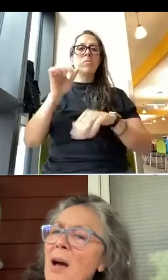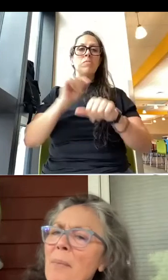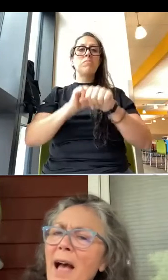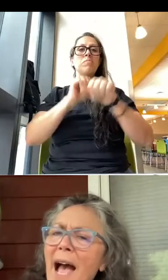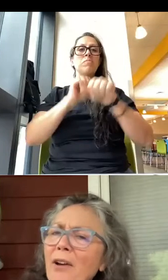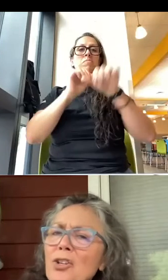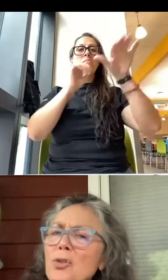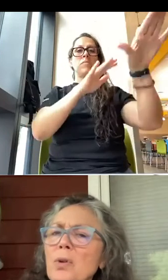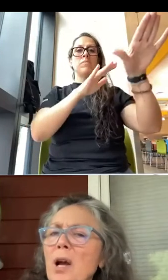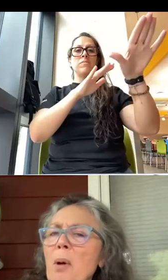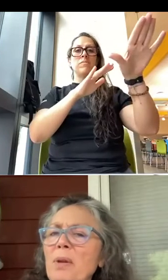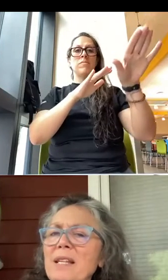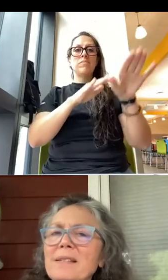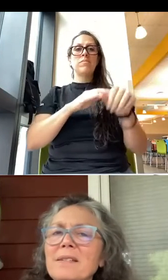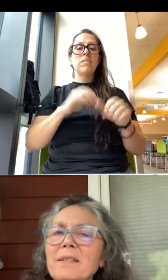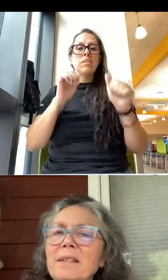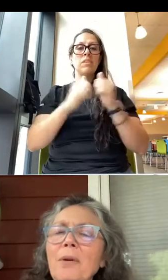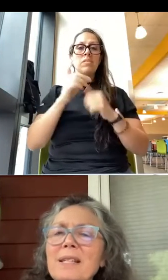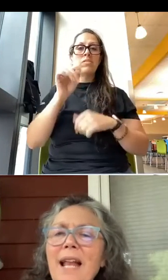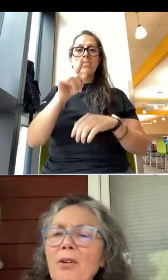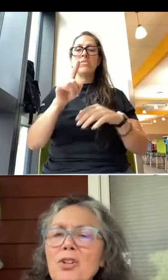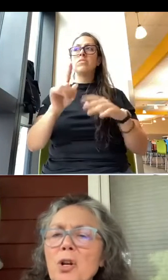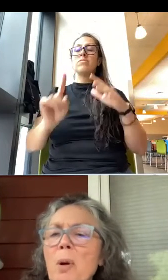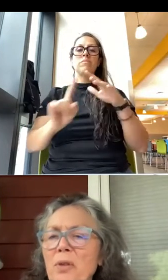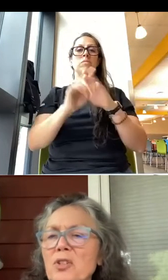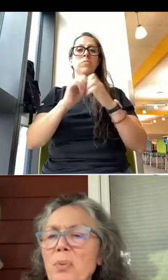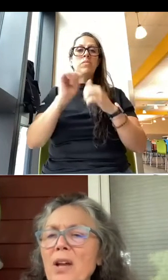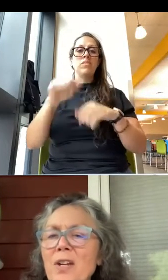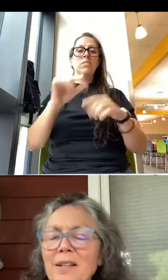Um, how did you come up with these lyrics, and how did you come up with this project?